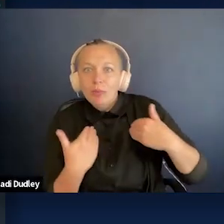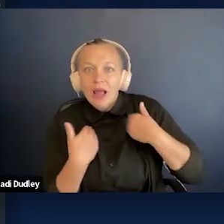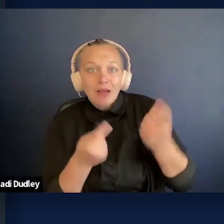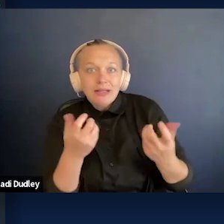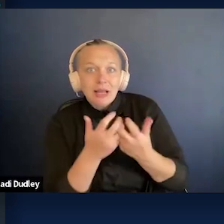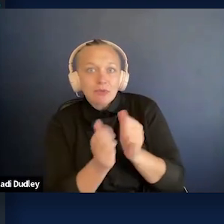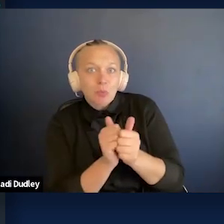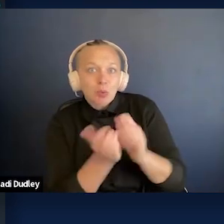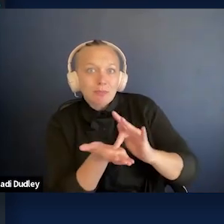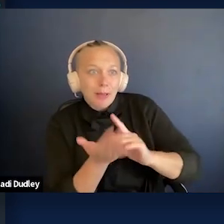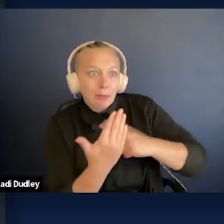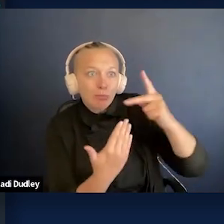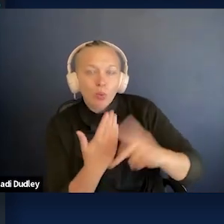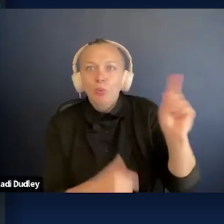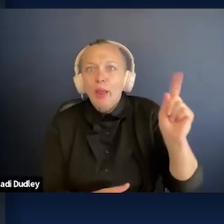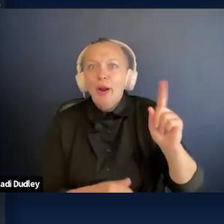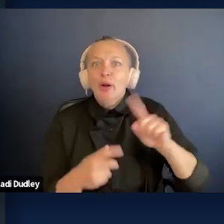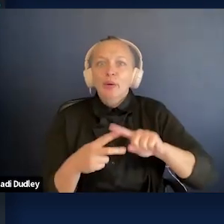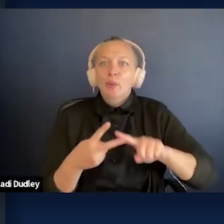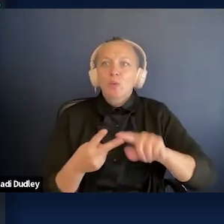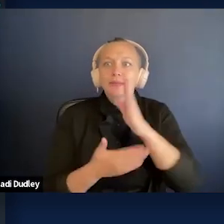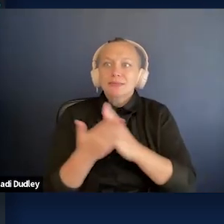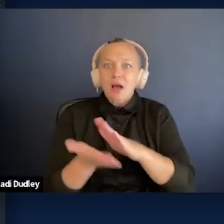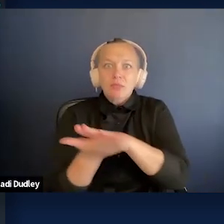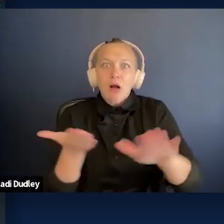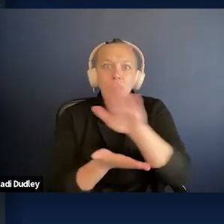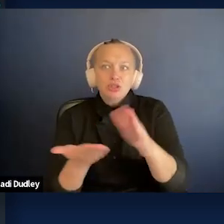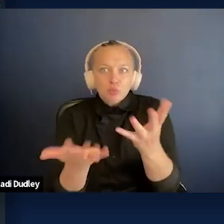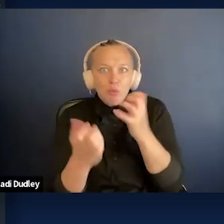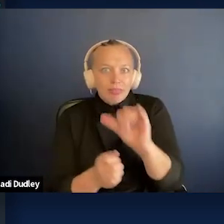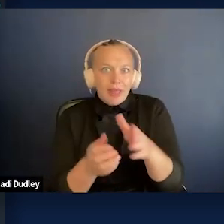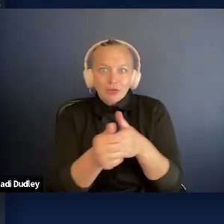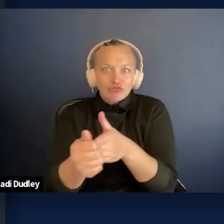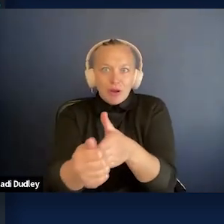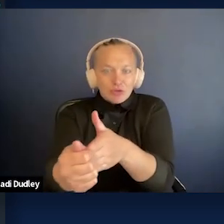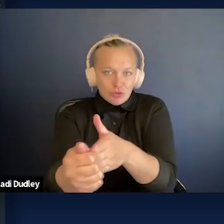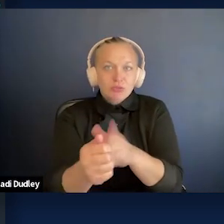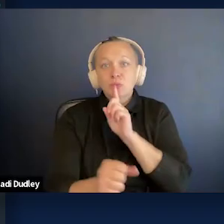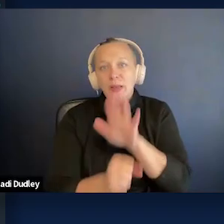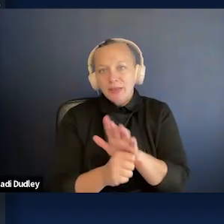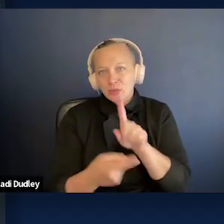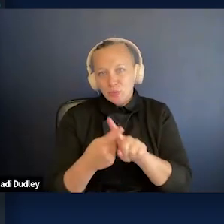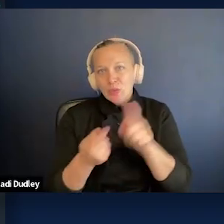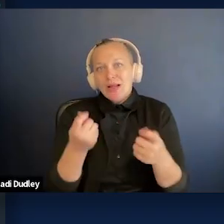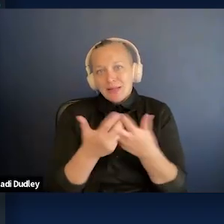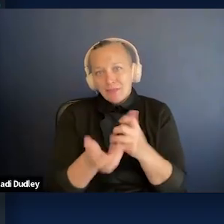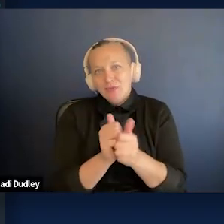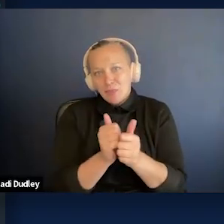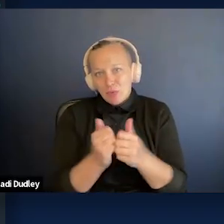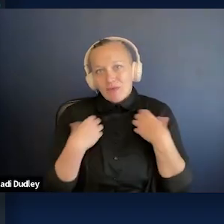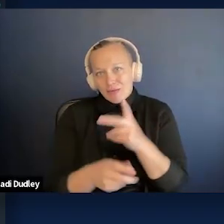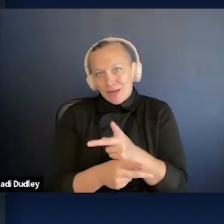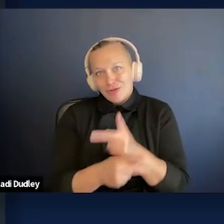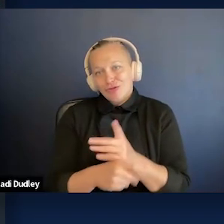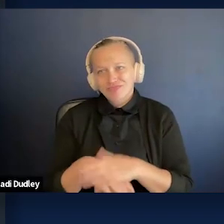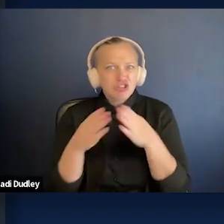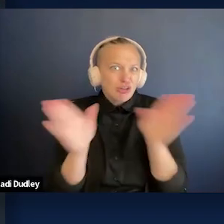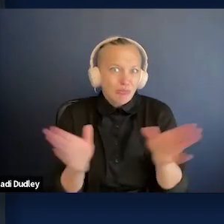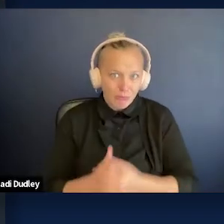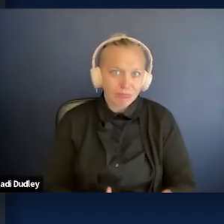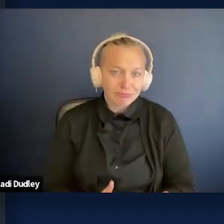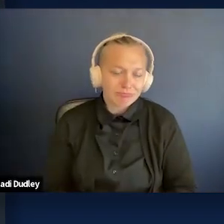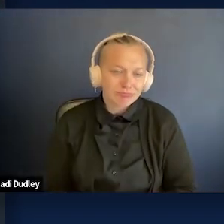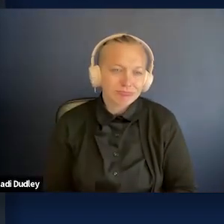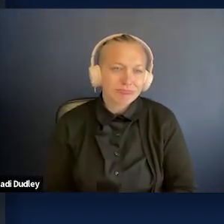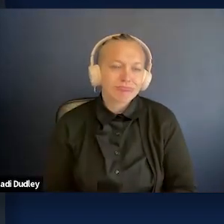or institutions that are going in that direction and trying to have a commitment to disability healthcare in general.